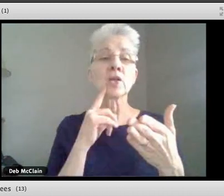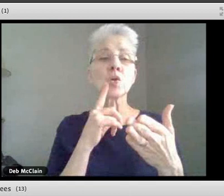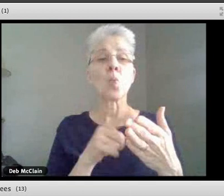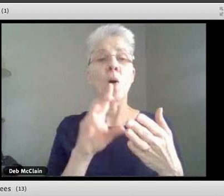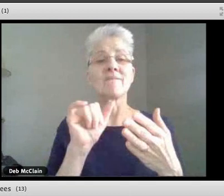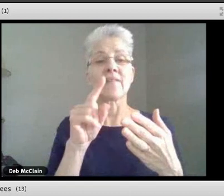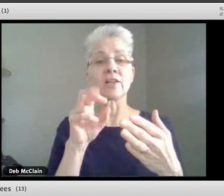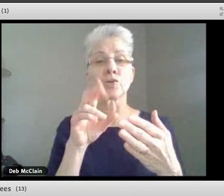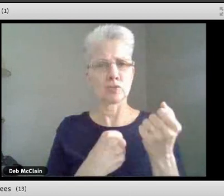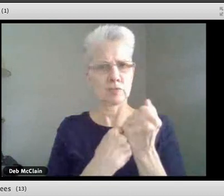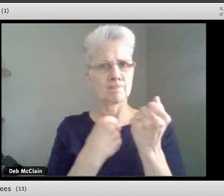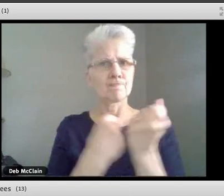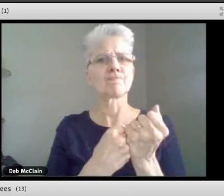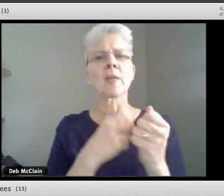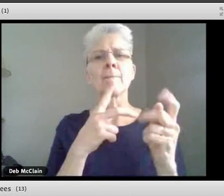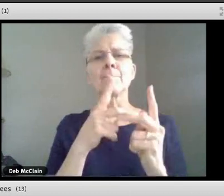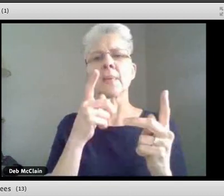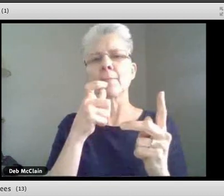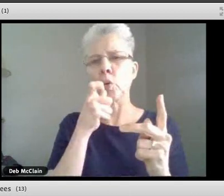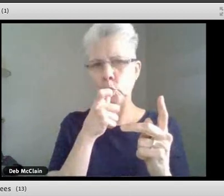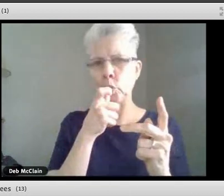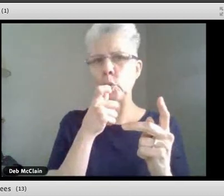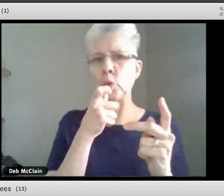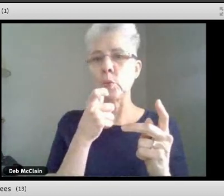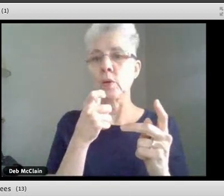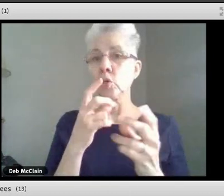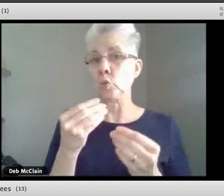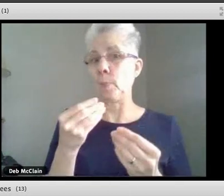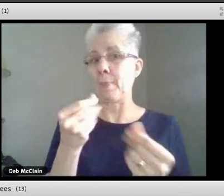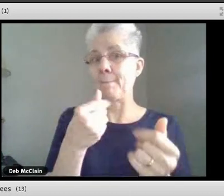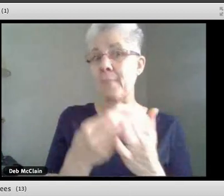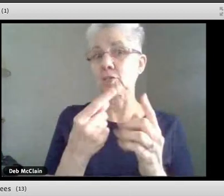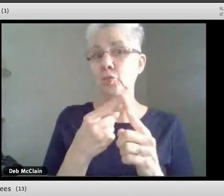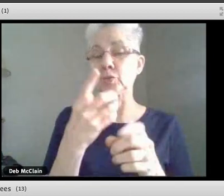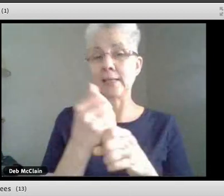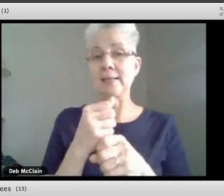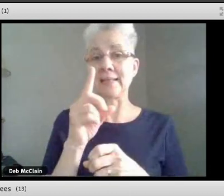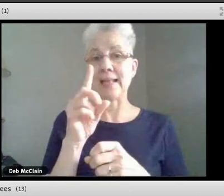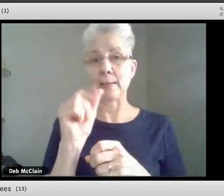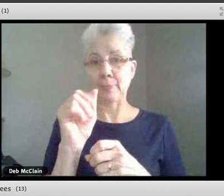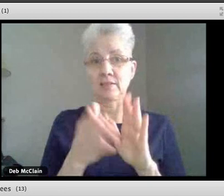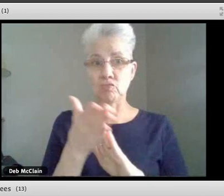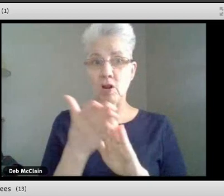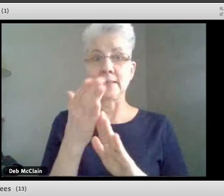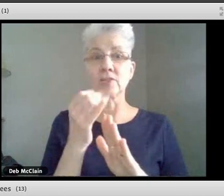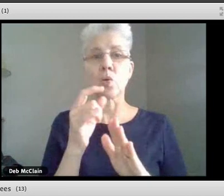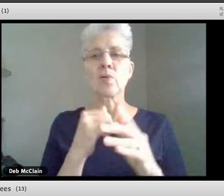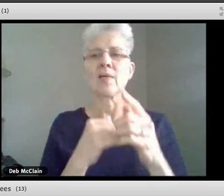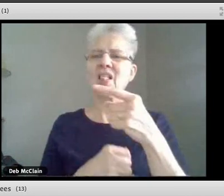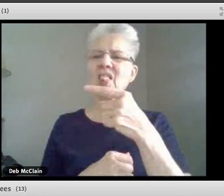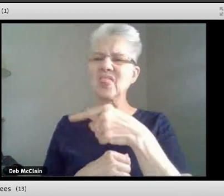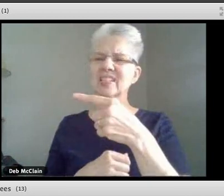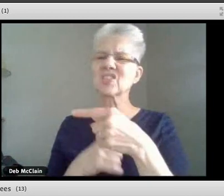to to get our databases, and this is just... You know, the really big vendors do it right most of the time,